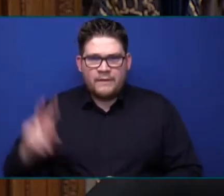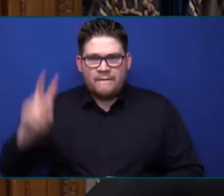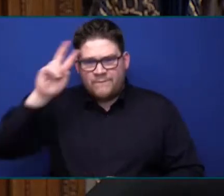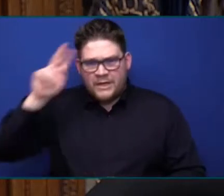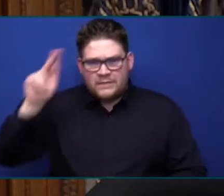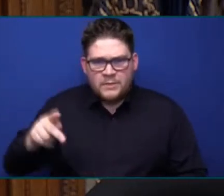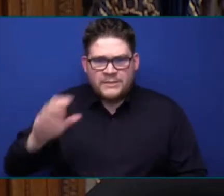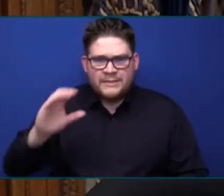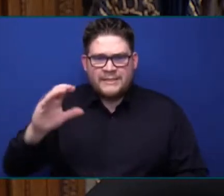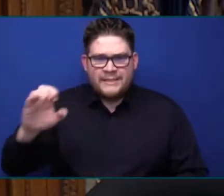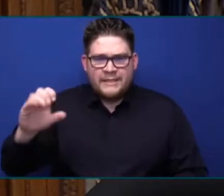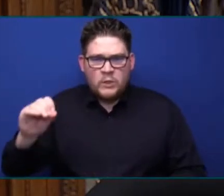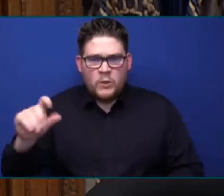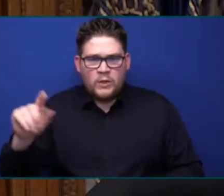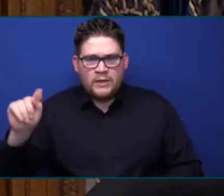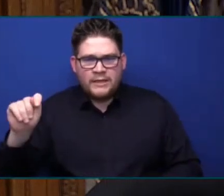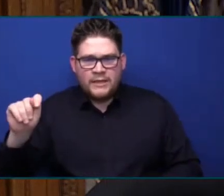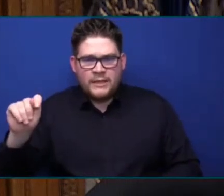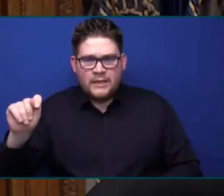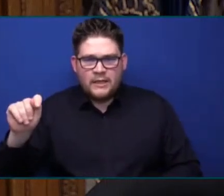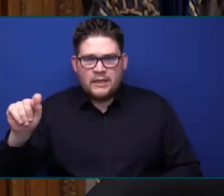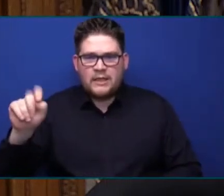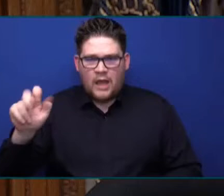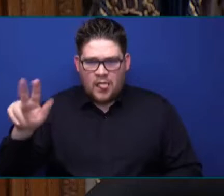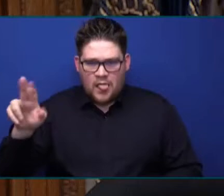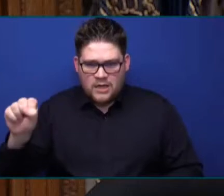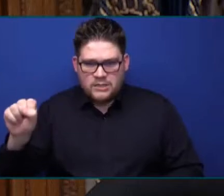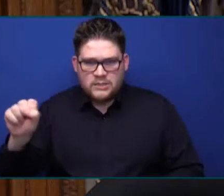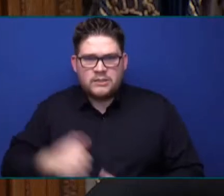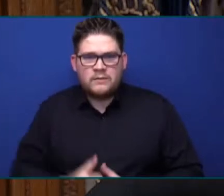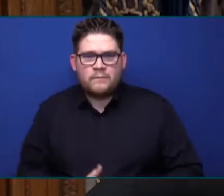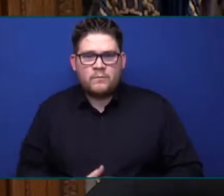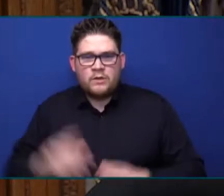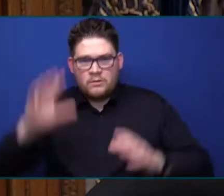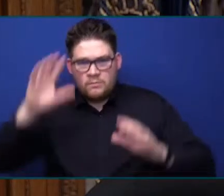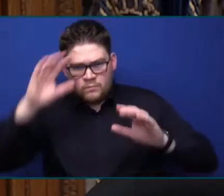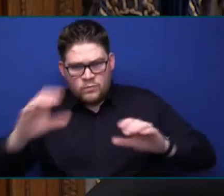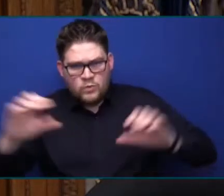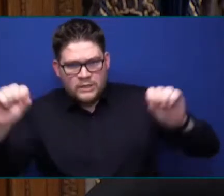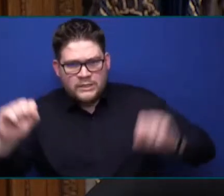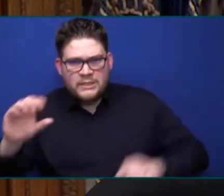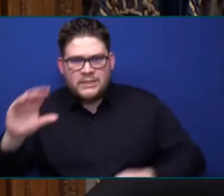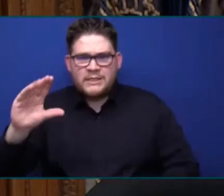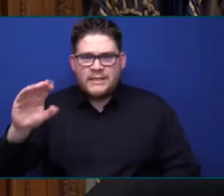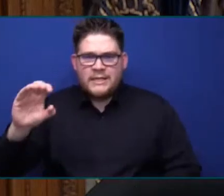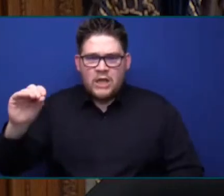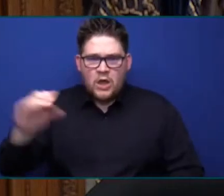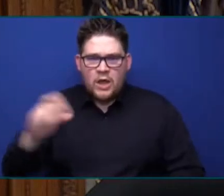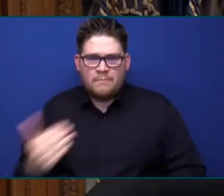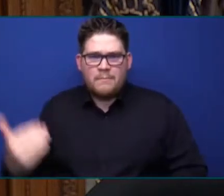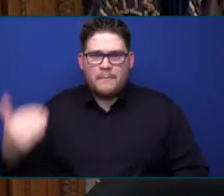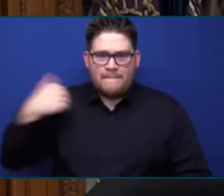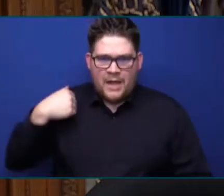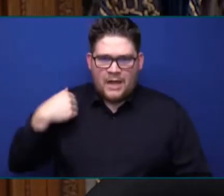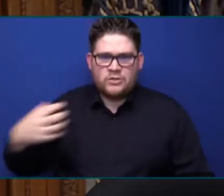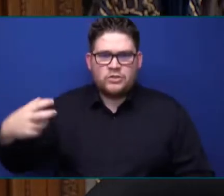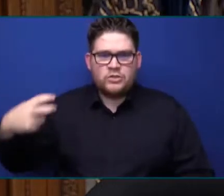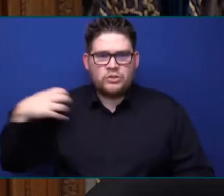Tamara Vrooman, president and CEO of Vancouver Airport Authority, who is the ex-co-chair